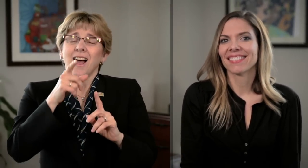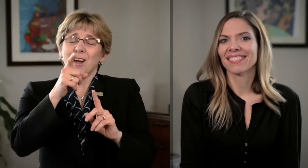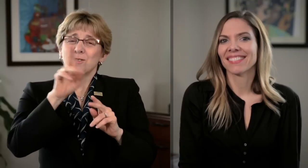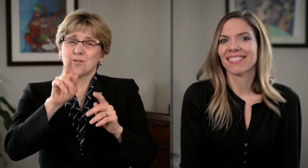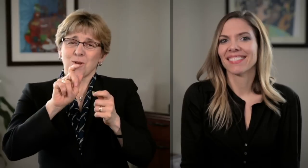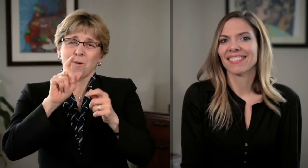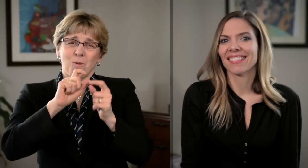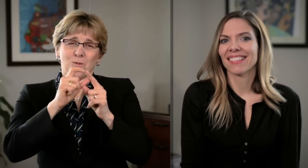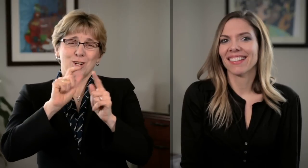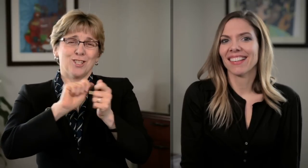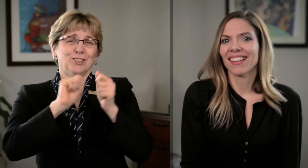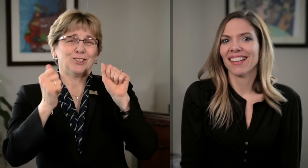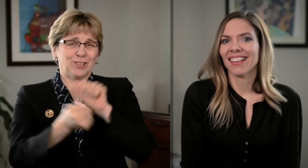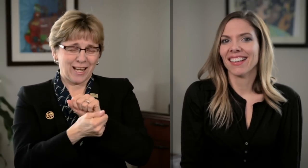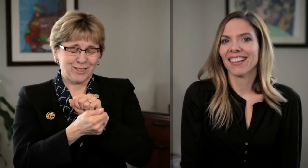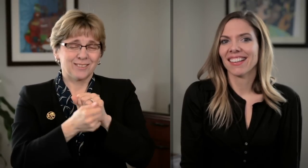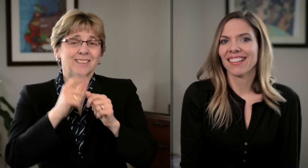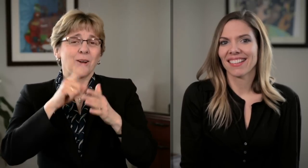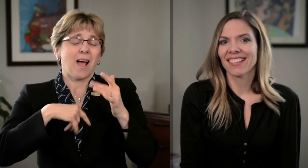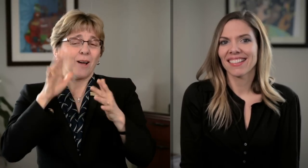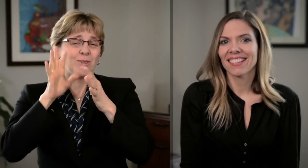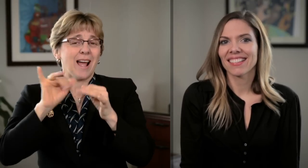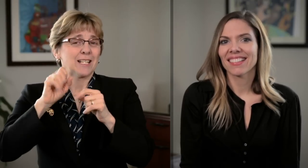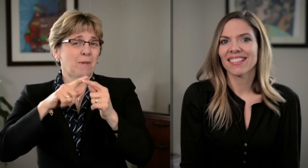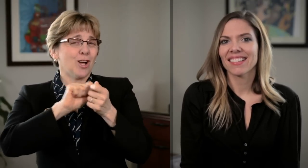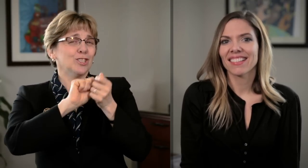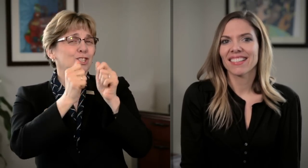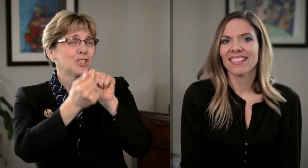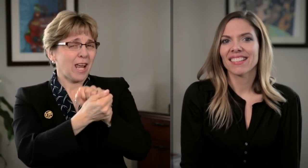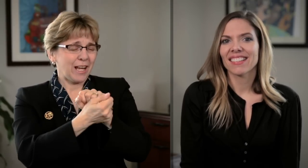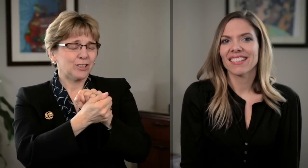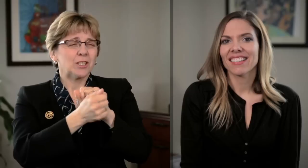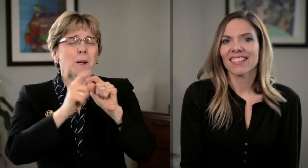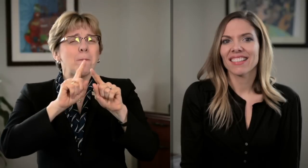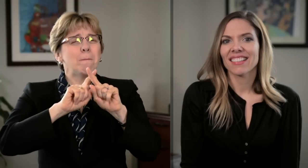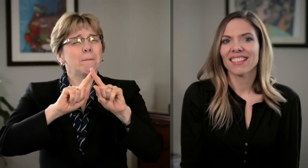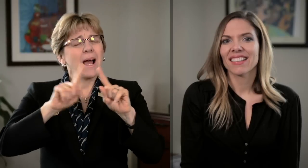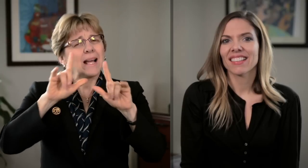You use the word "change". What I am about to say is about change,